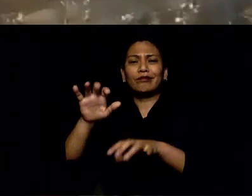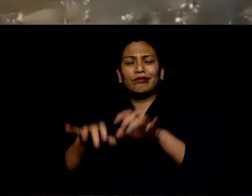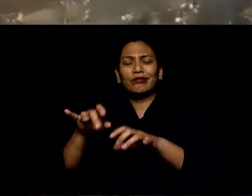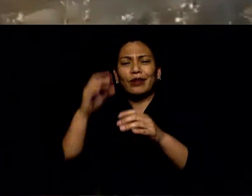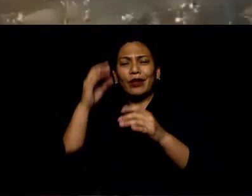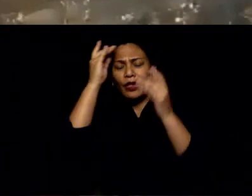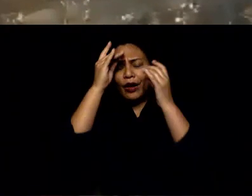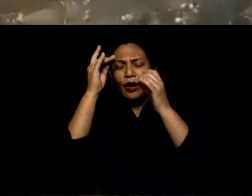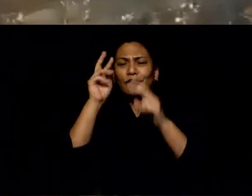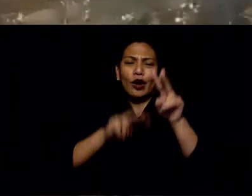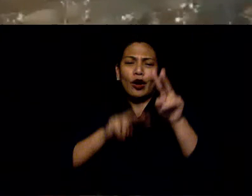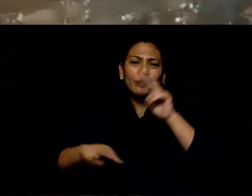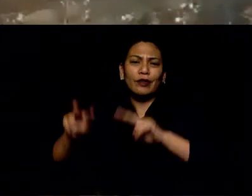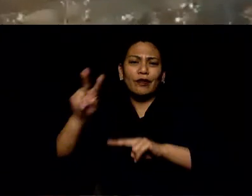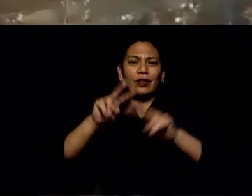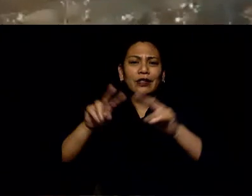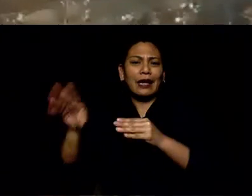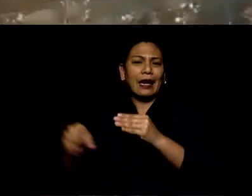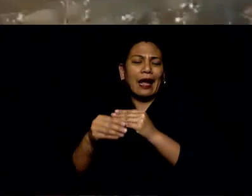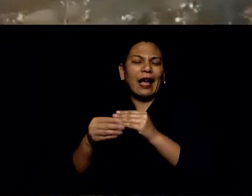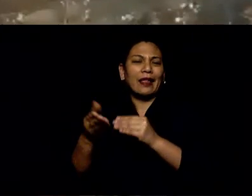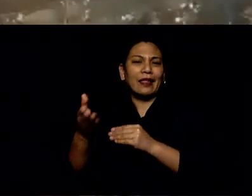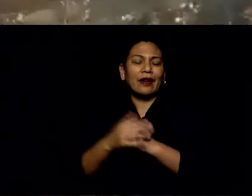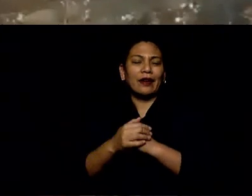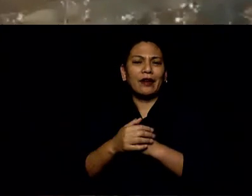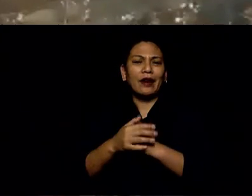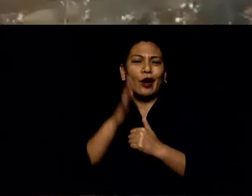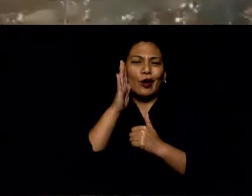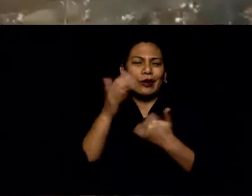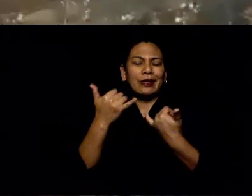And so I can see if I can share that here.